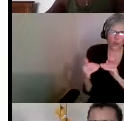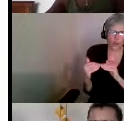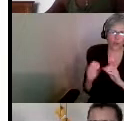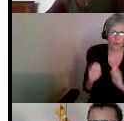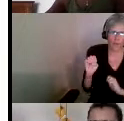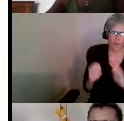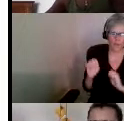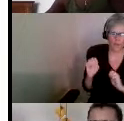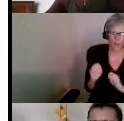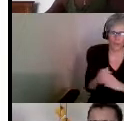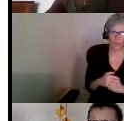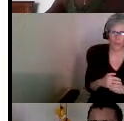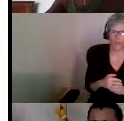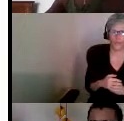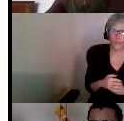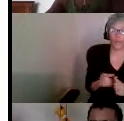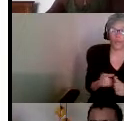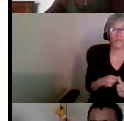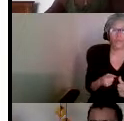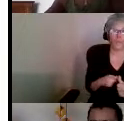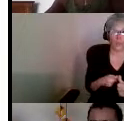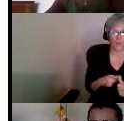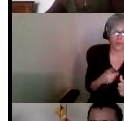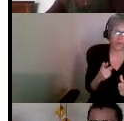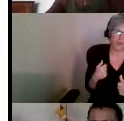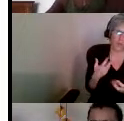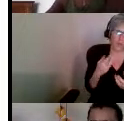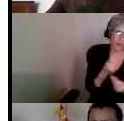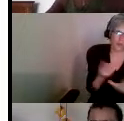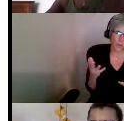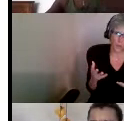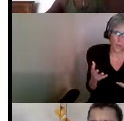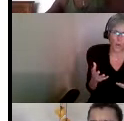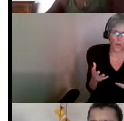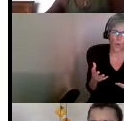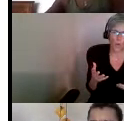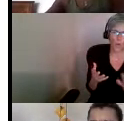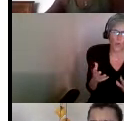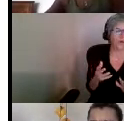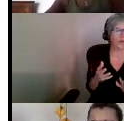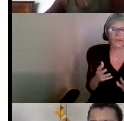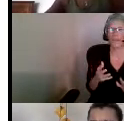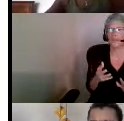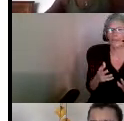So first, I want to just let you know that, don't be anxious about the student evaluation